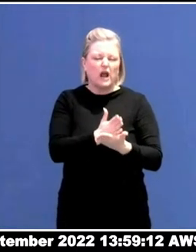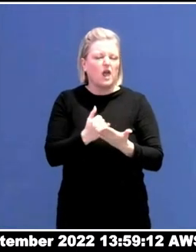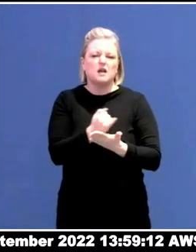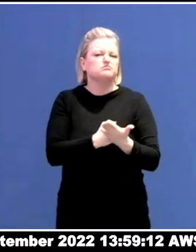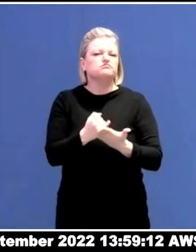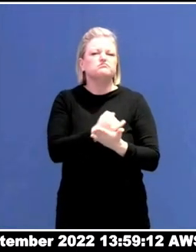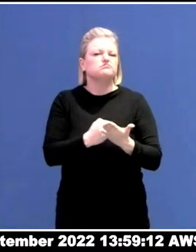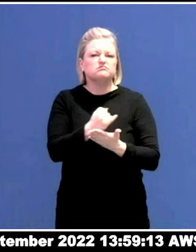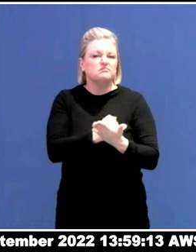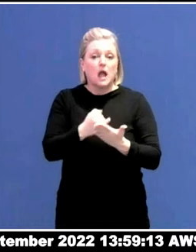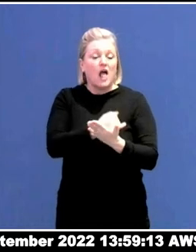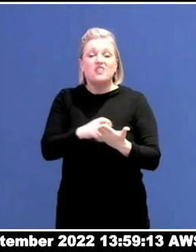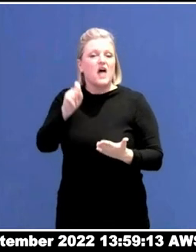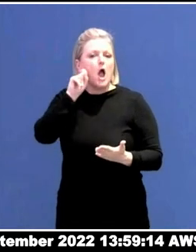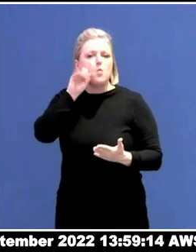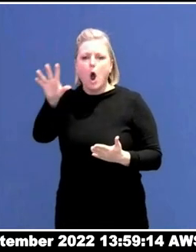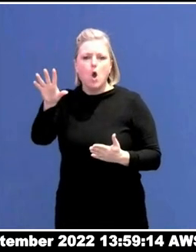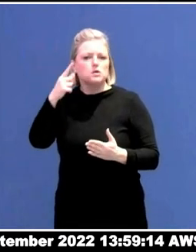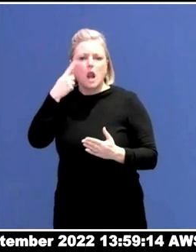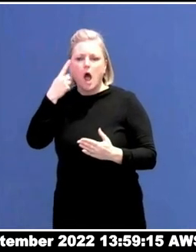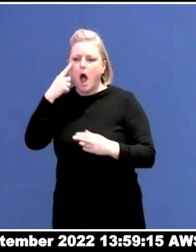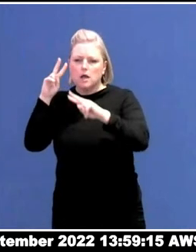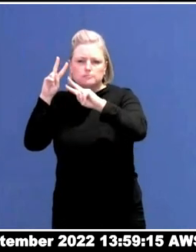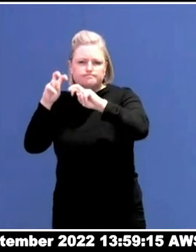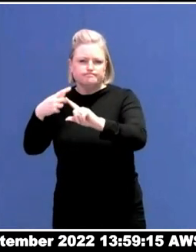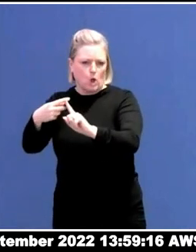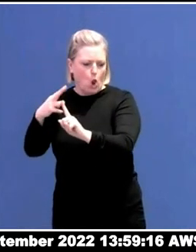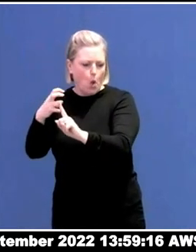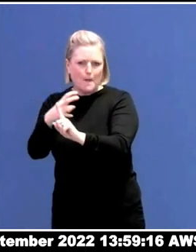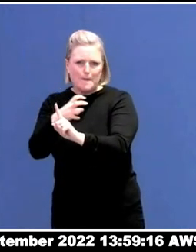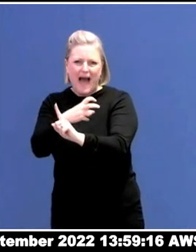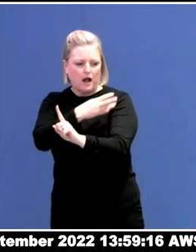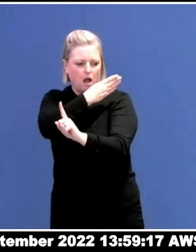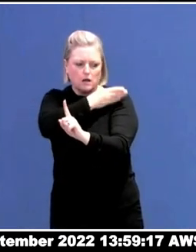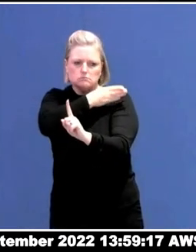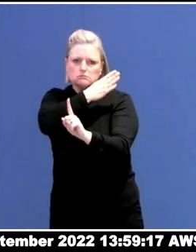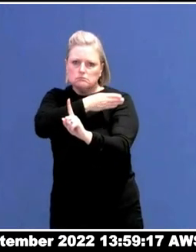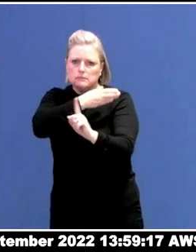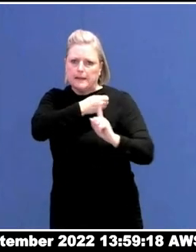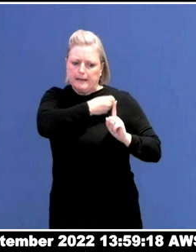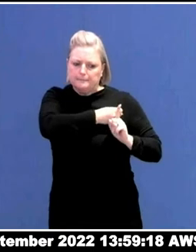They refuse to look at the systemic problems within prisons and carceral areas.